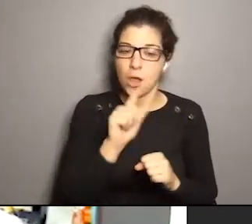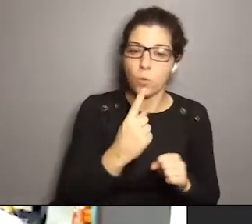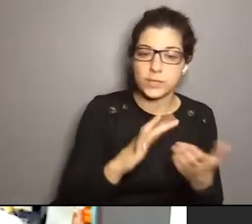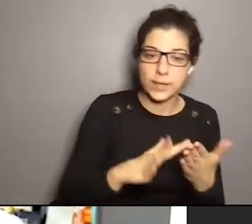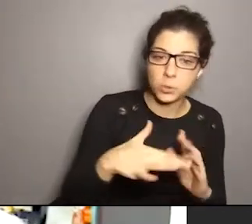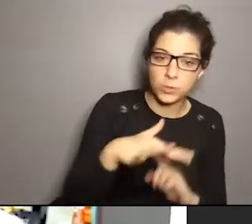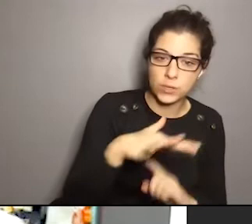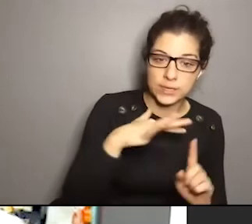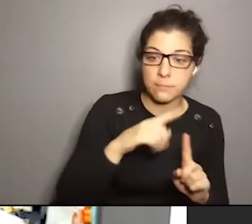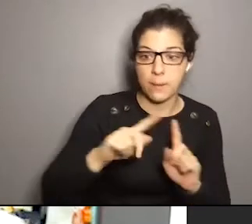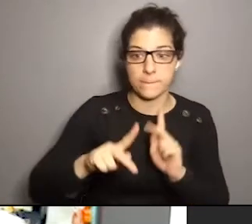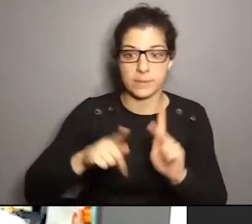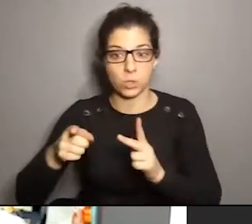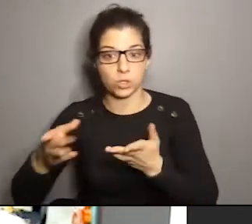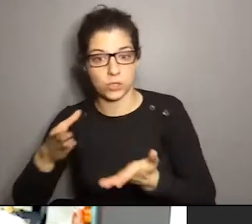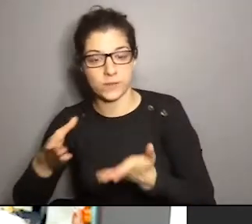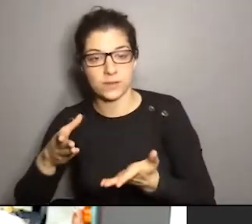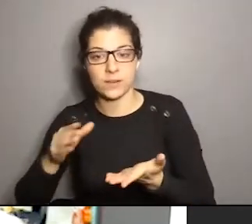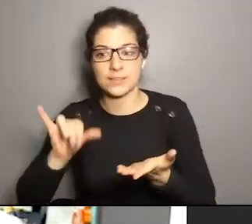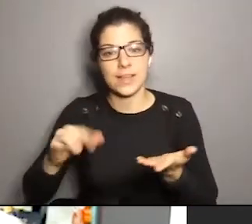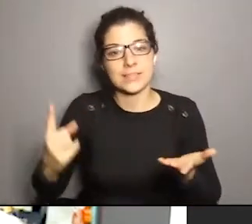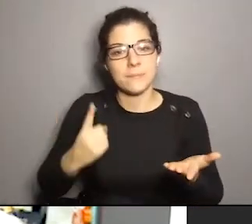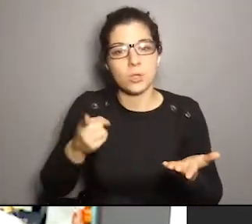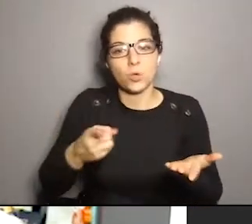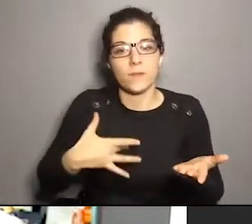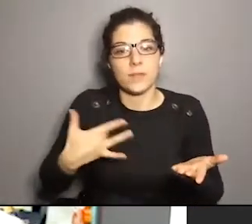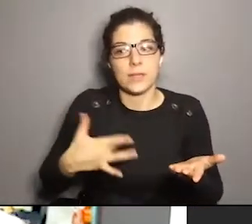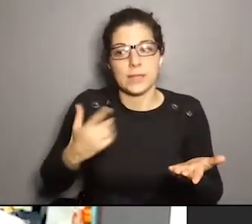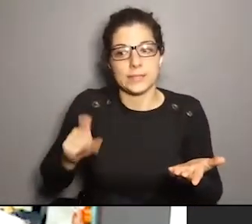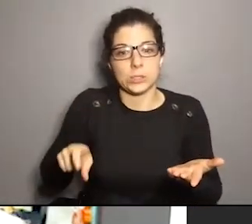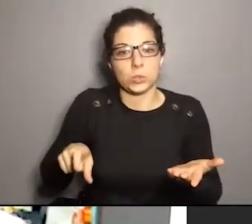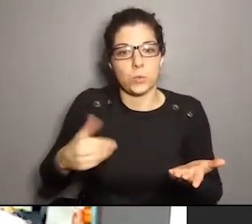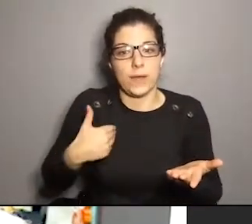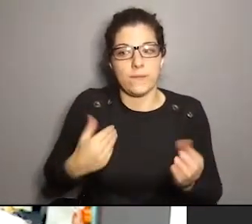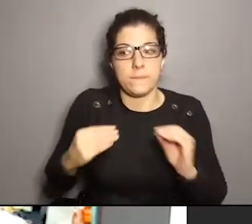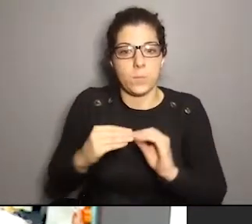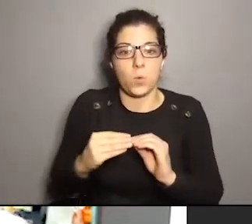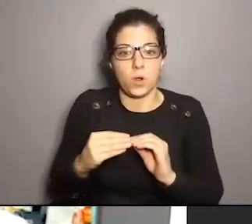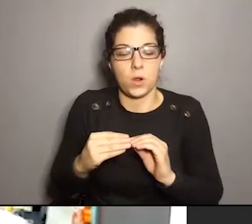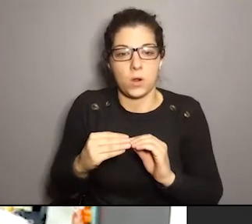but to the people that you're serving? Is that something that you feel also needs to have a little bit more of a boost for us to get out there